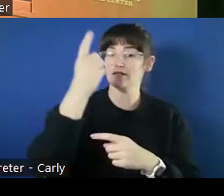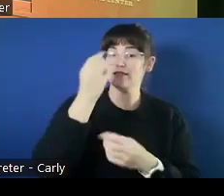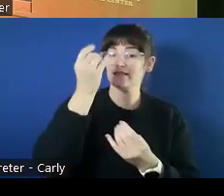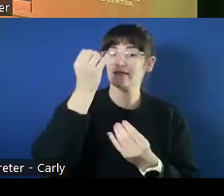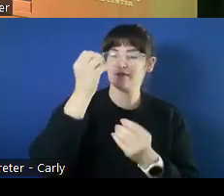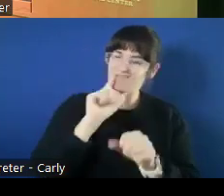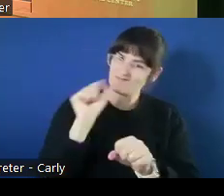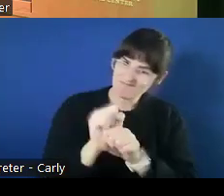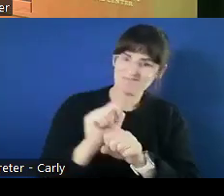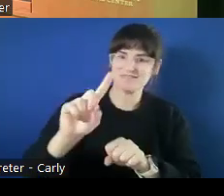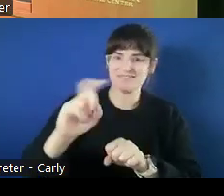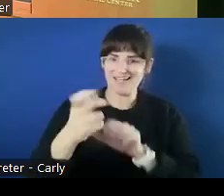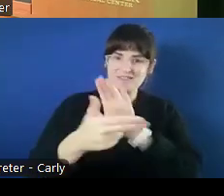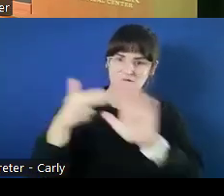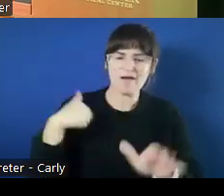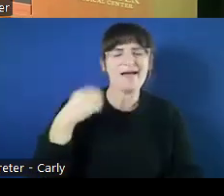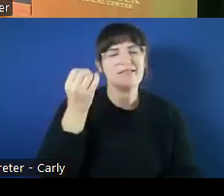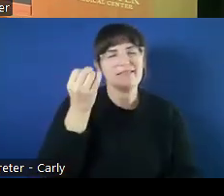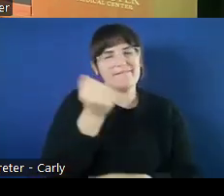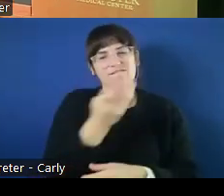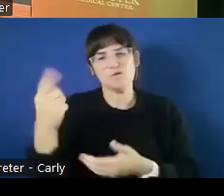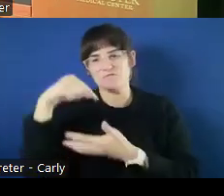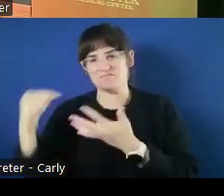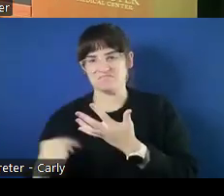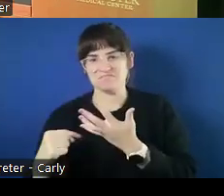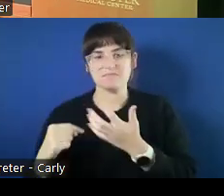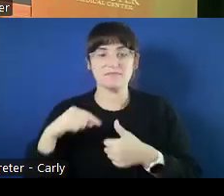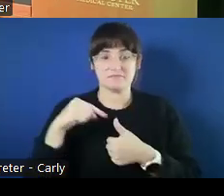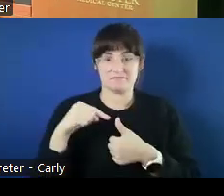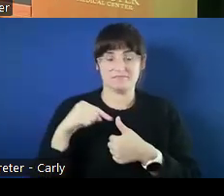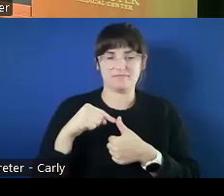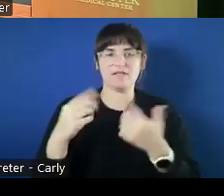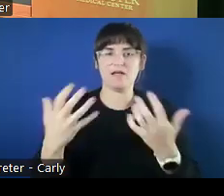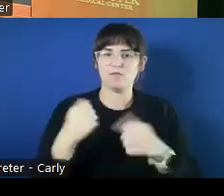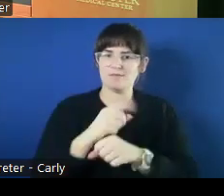usually try to think of a few things first off I really want to make an actual diagnosis so really